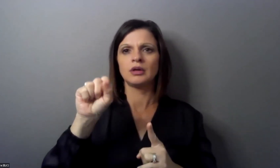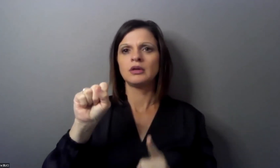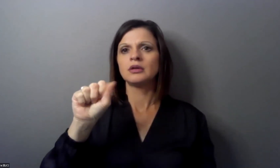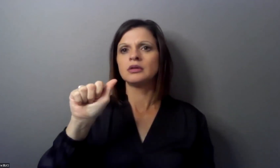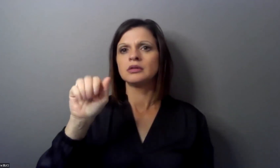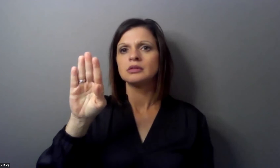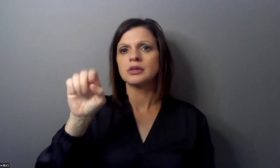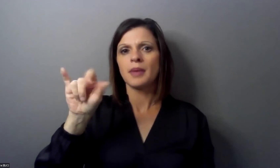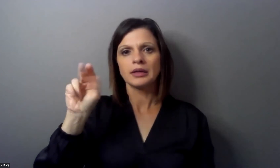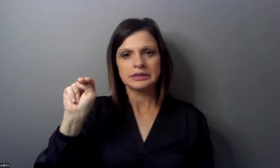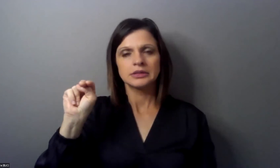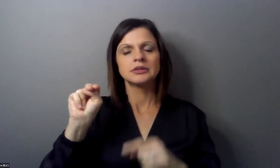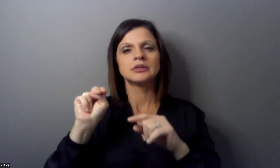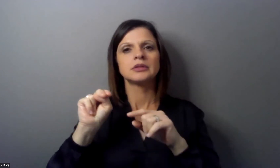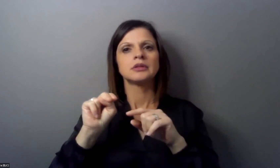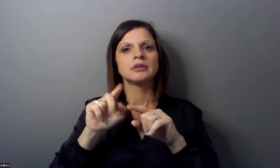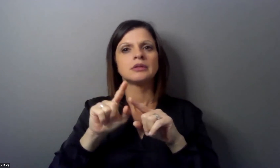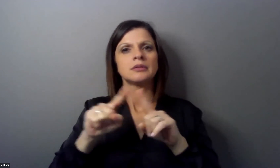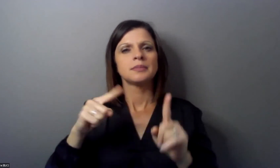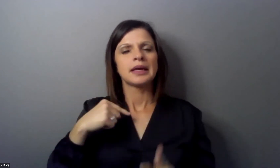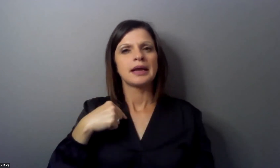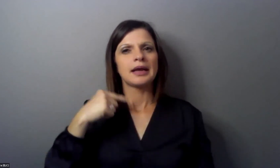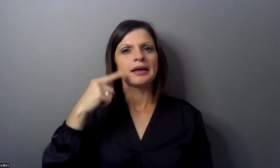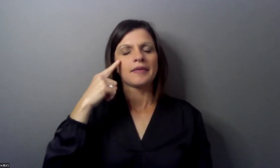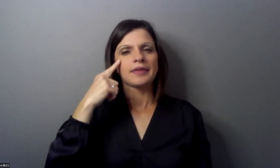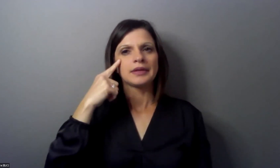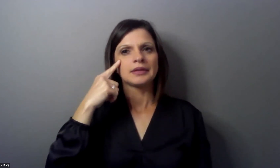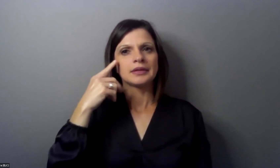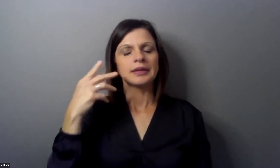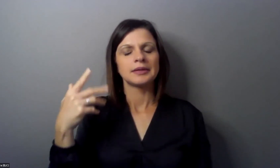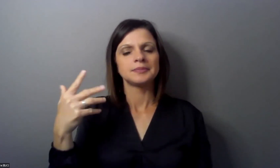But I think they will go and get them from their clinic